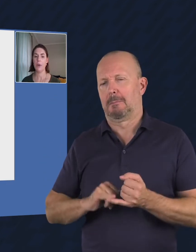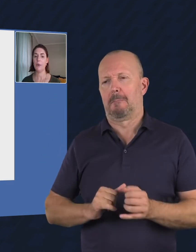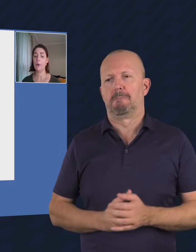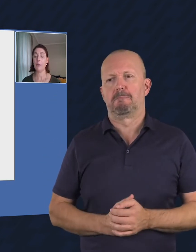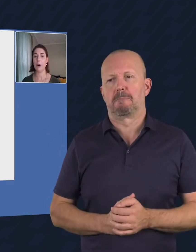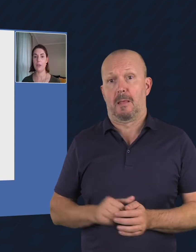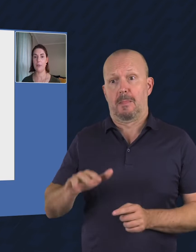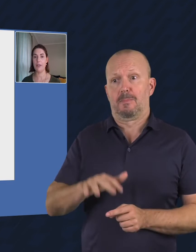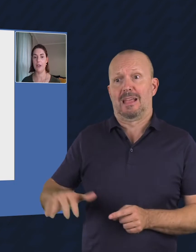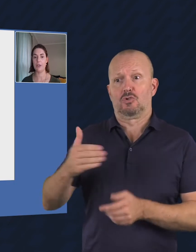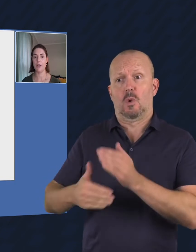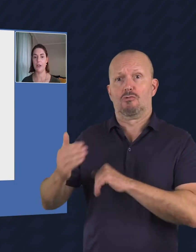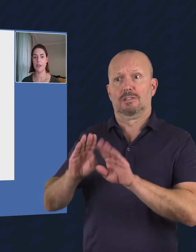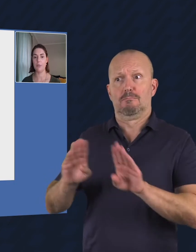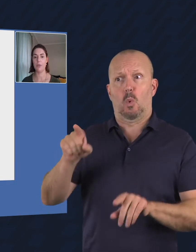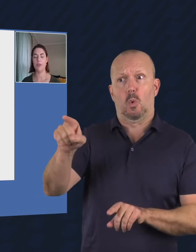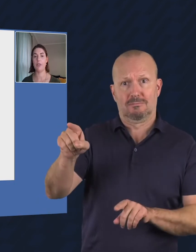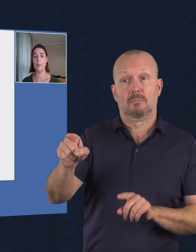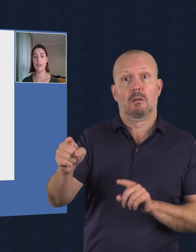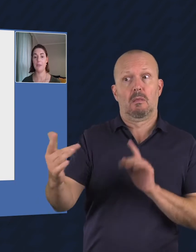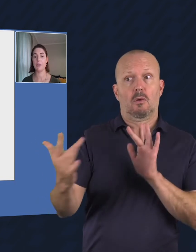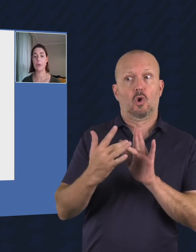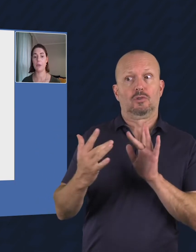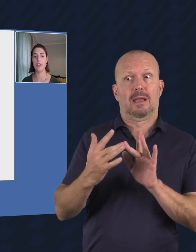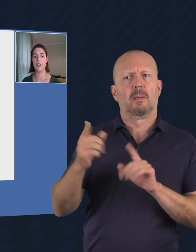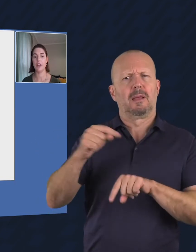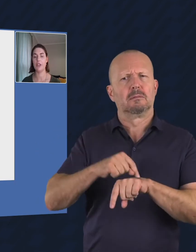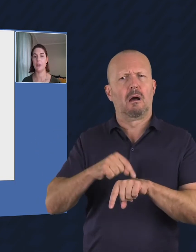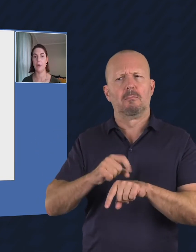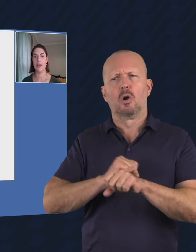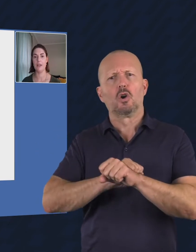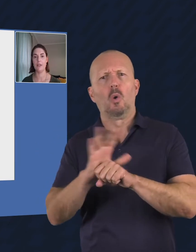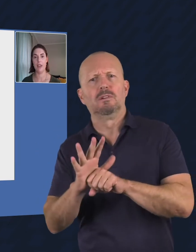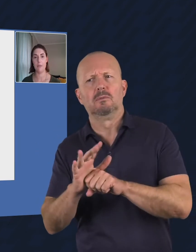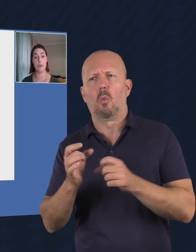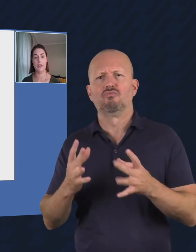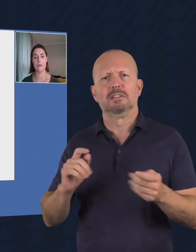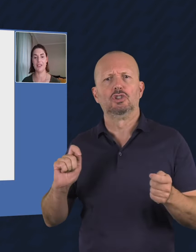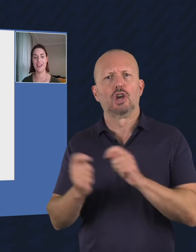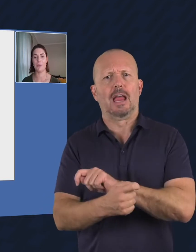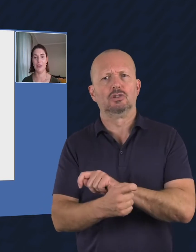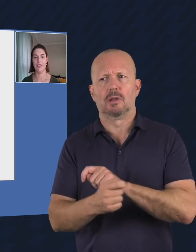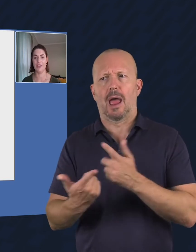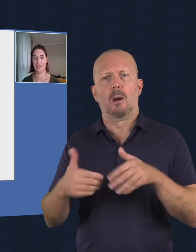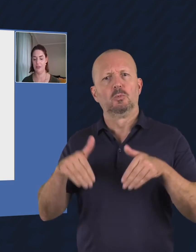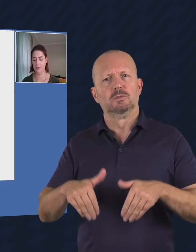When we were approached by the National Heritage Board, the pandemic was already changing the way that museums engage with their visitors.